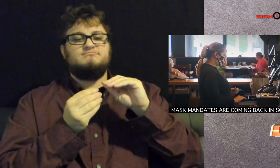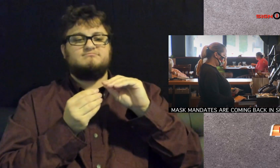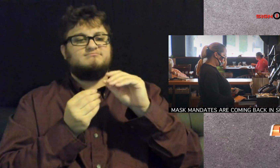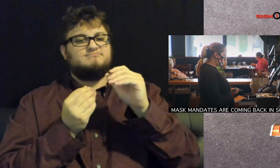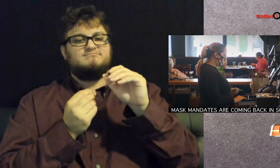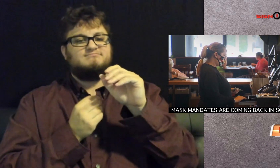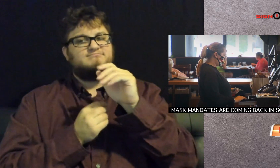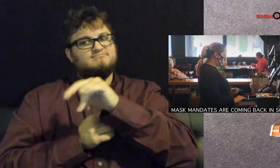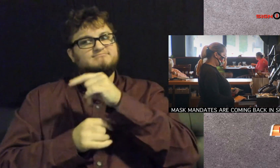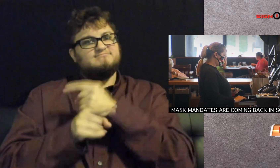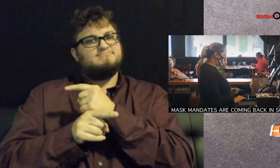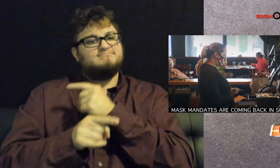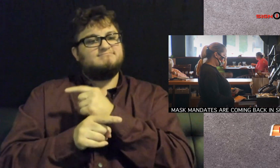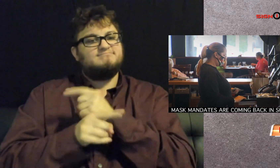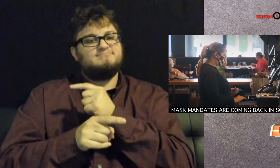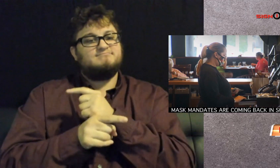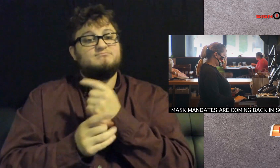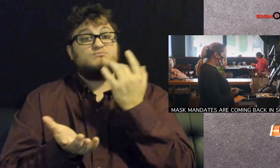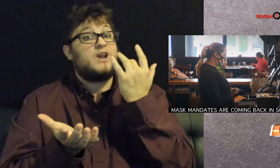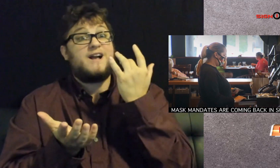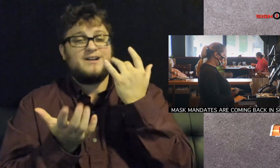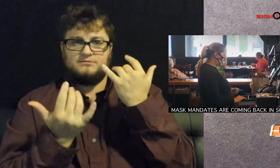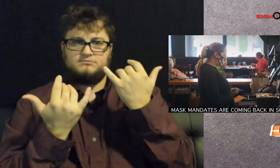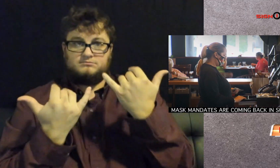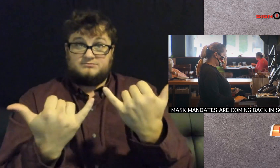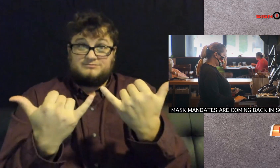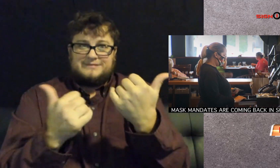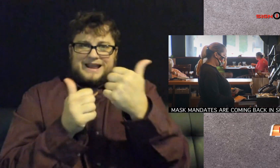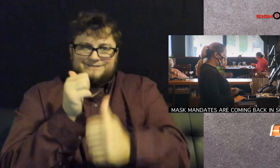which health officials say makes sense